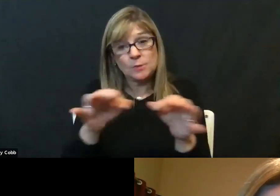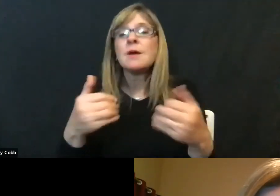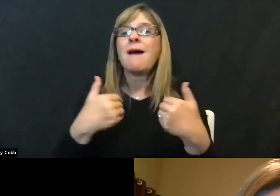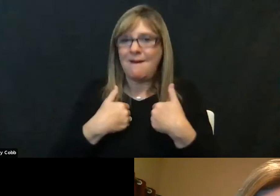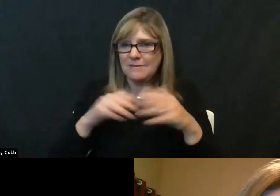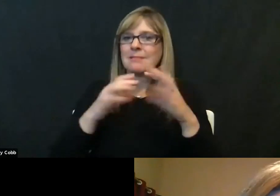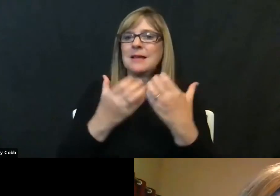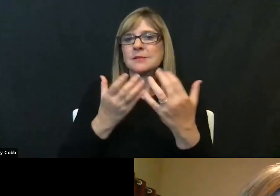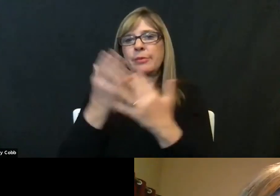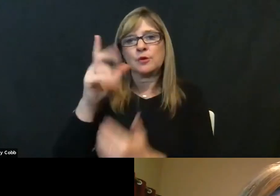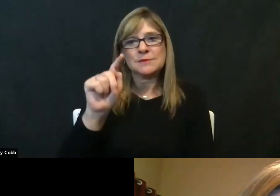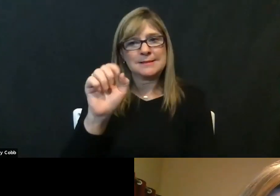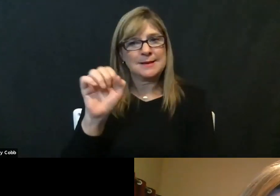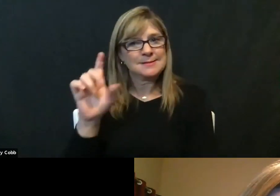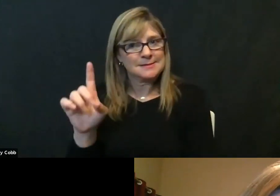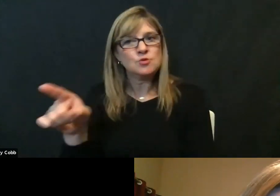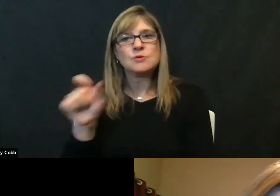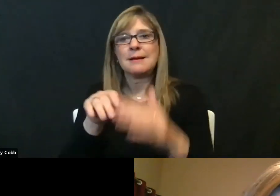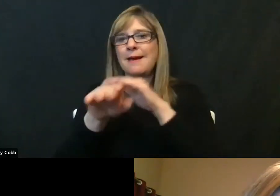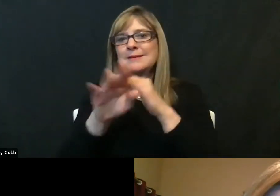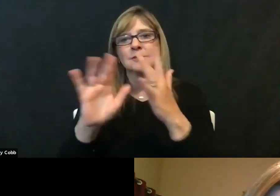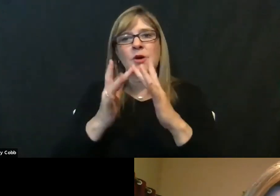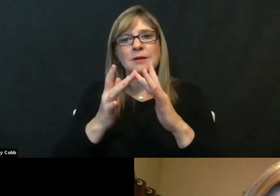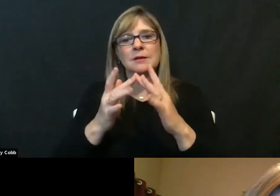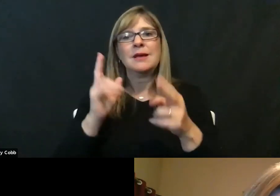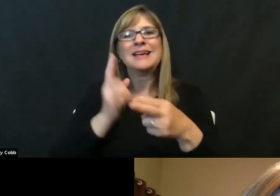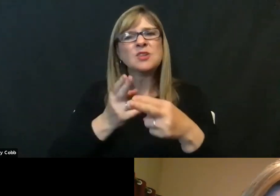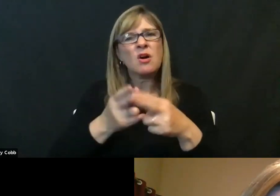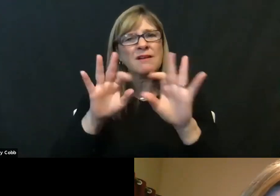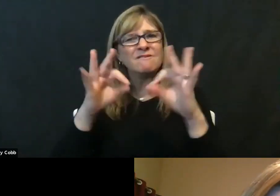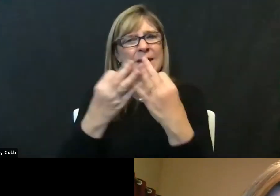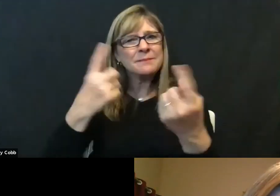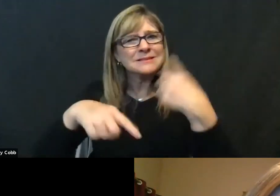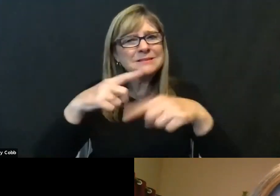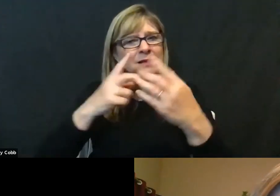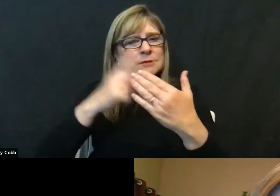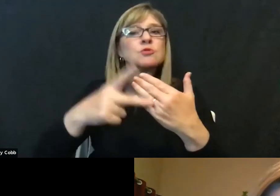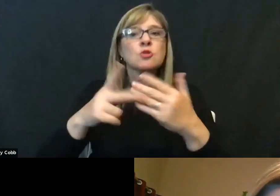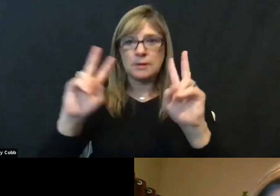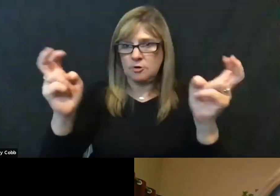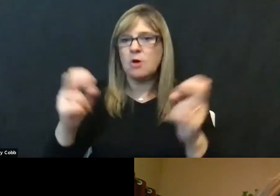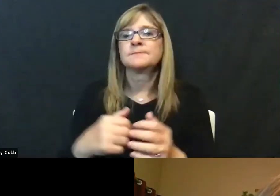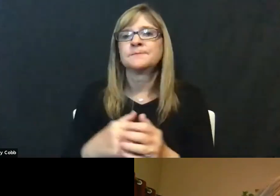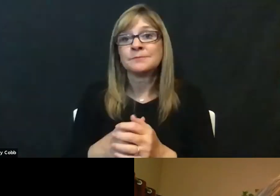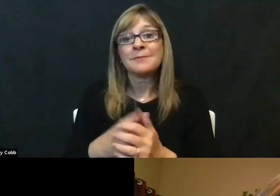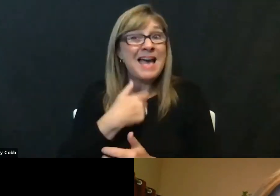For The Deaf that you can access online. It's called Family Science. There's a Family Science program. And I just jotted down your email